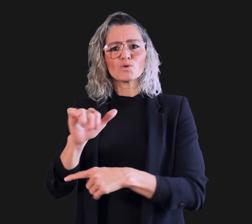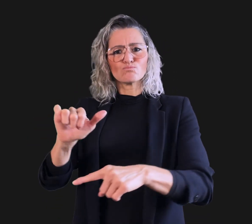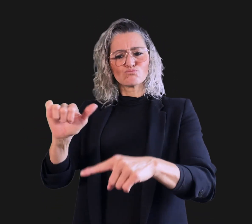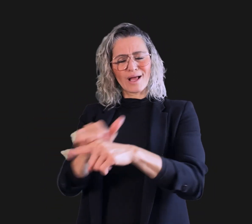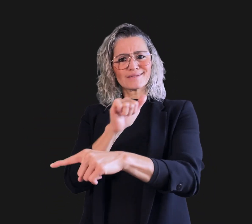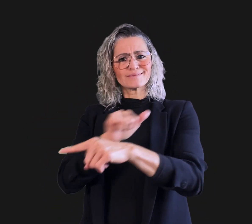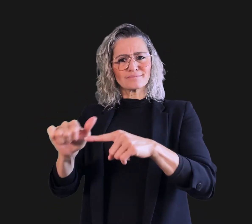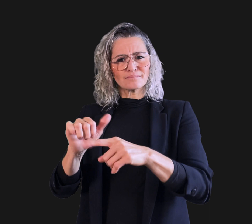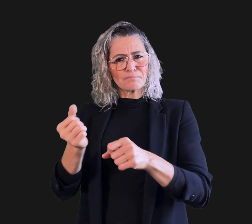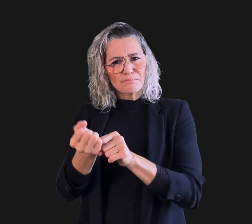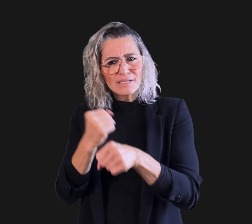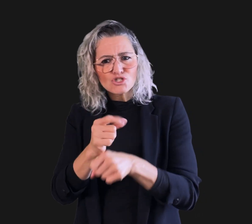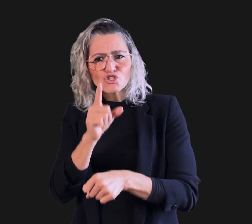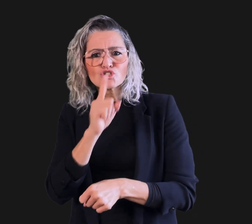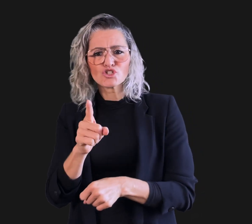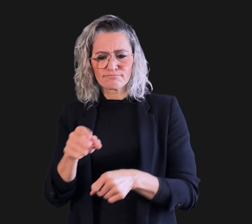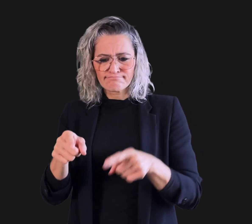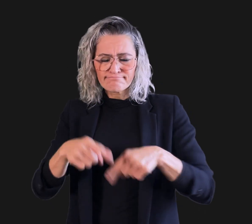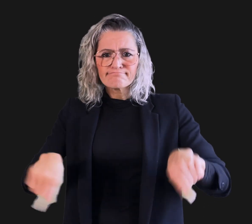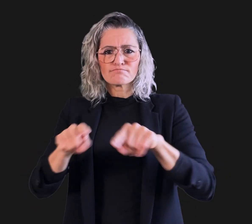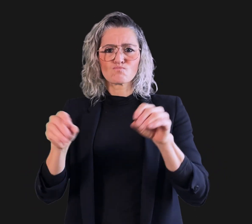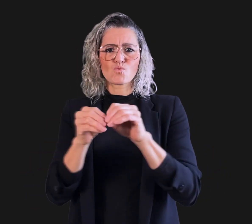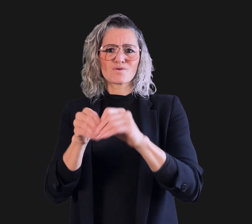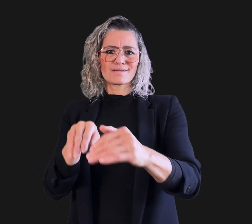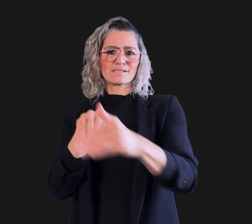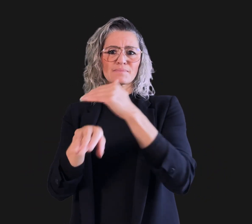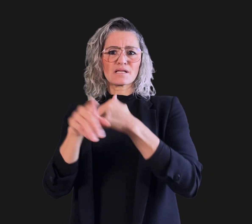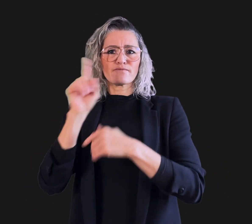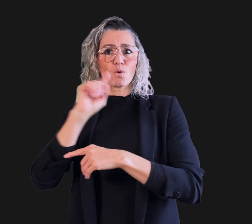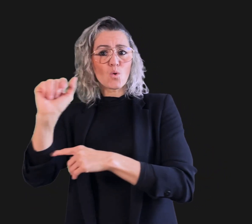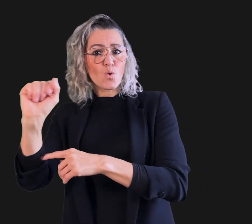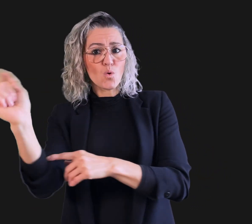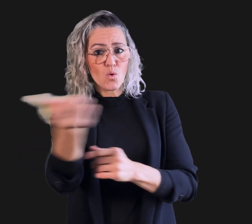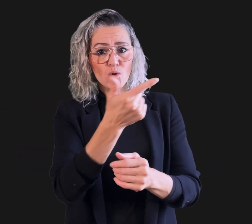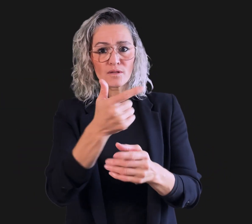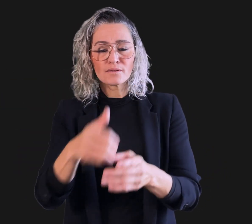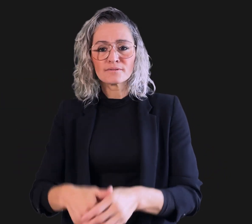and practices to make them more accessible for all.